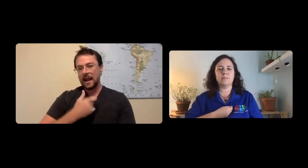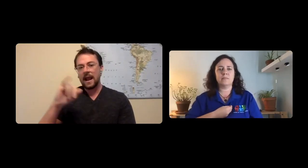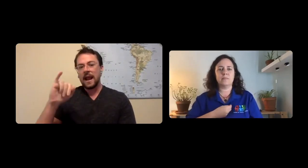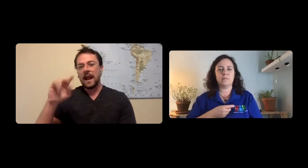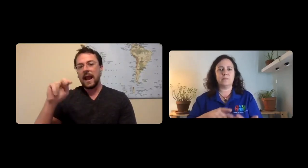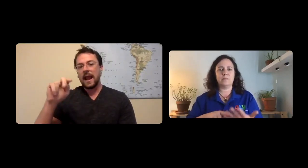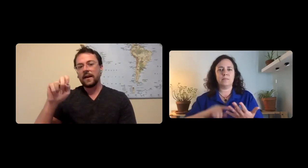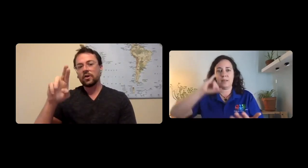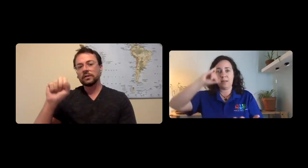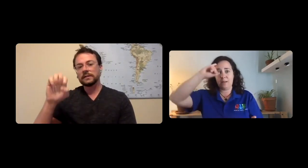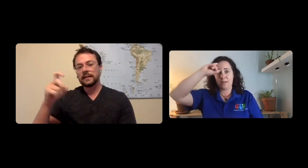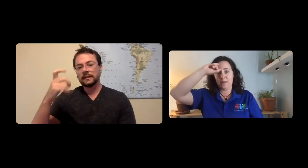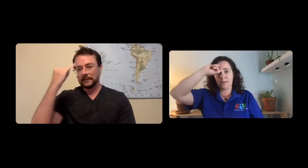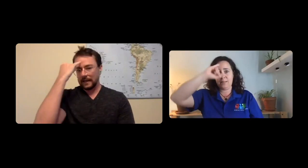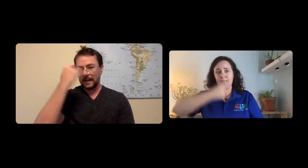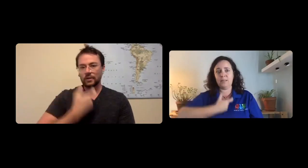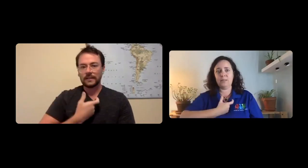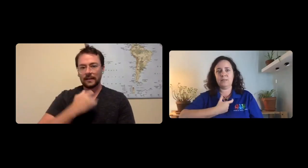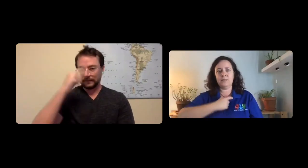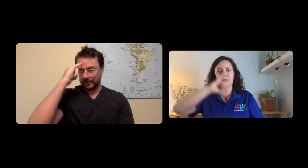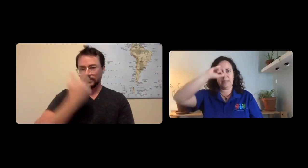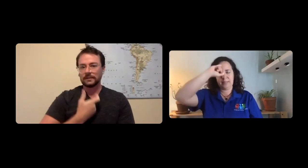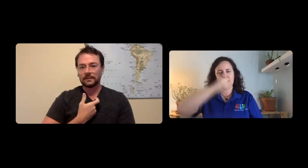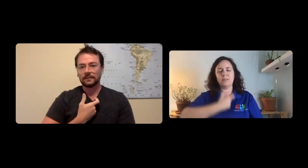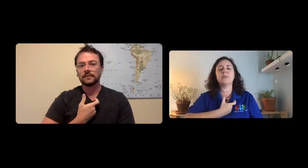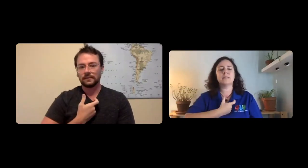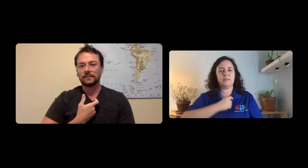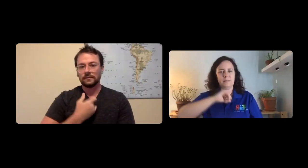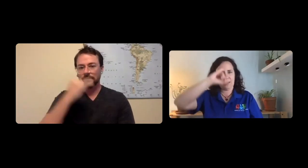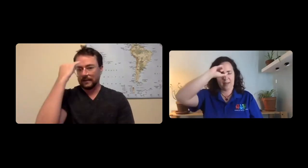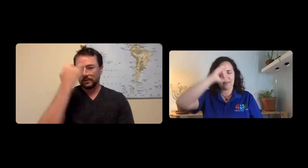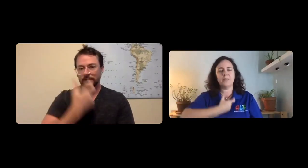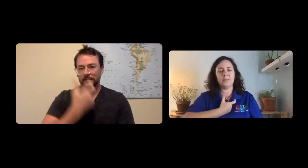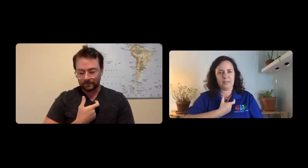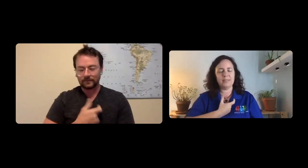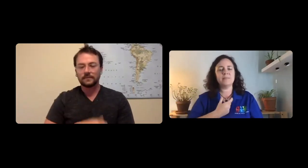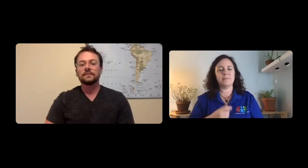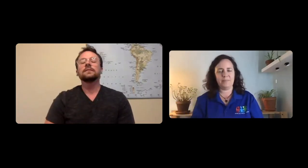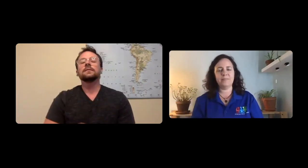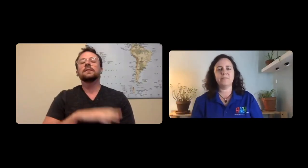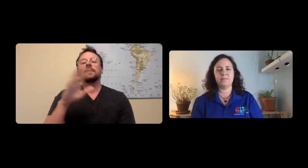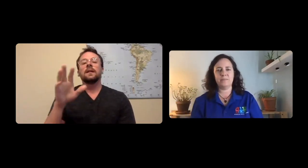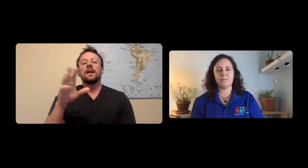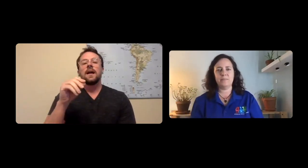Transgender, here's inter sex.